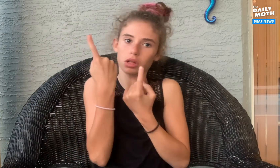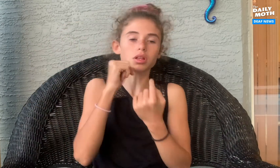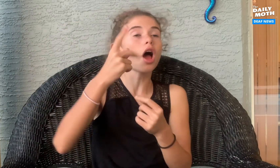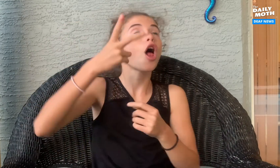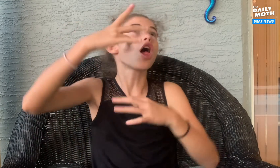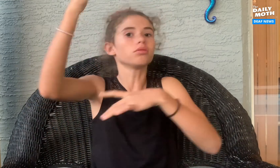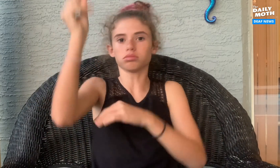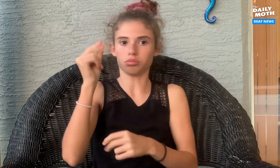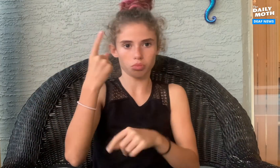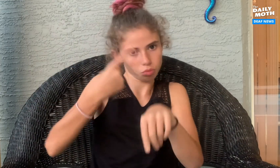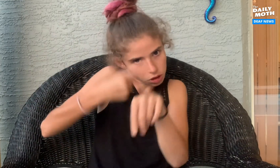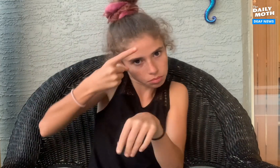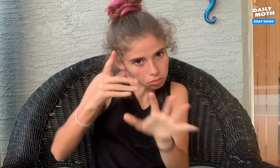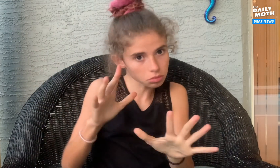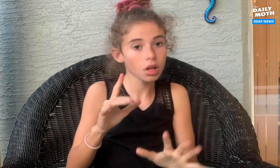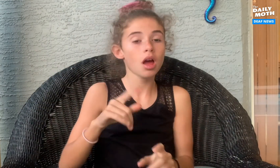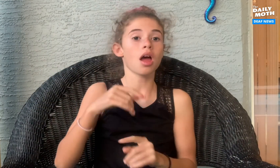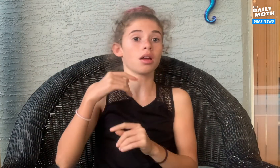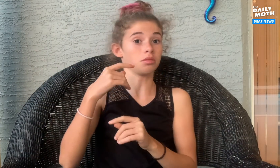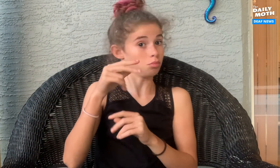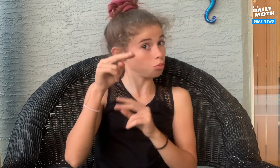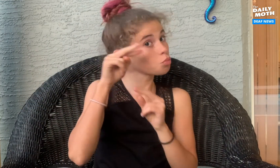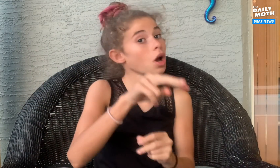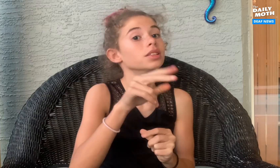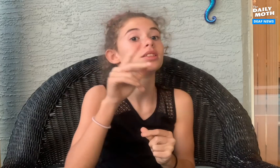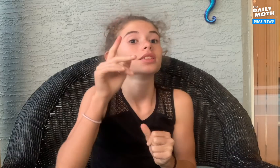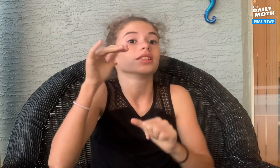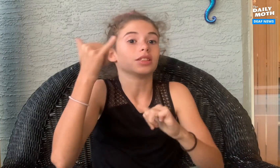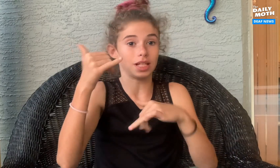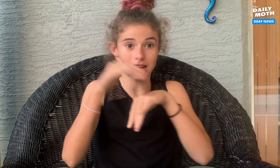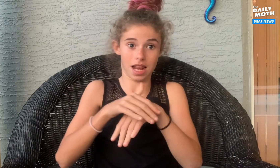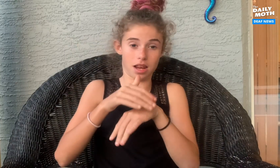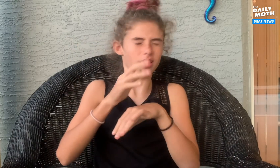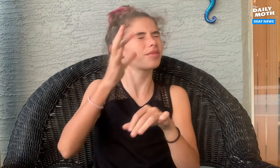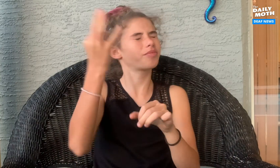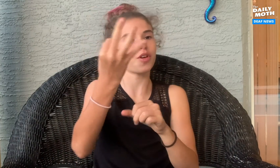because they were too extreme on either side -